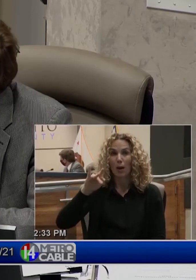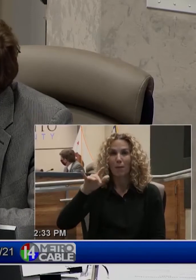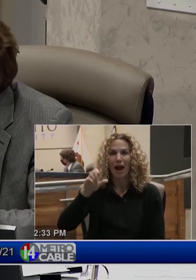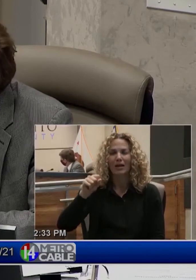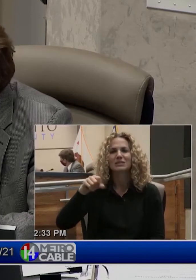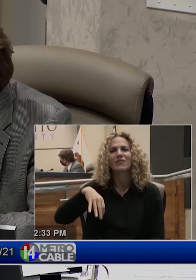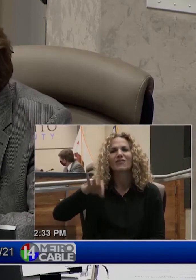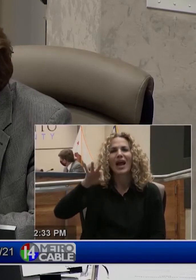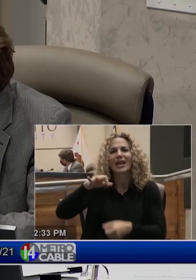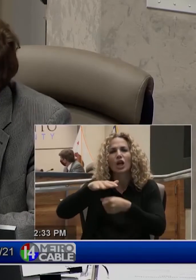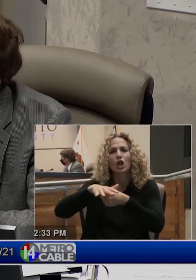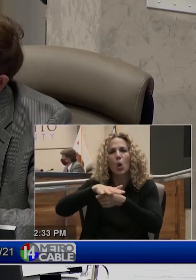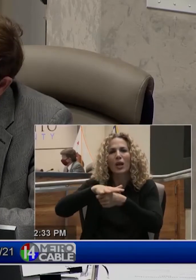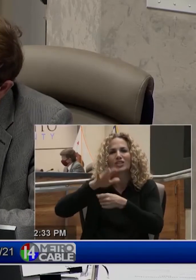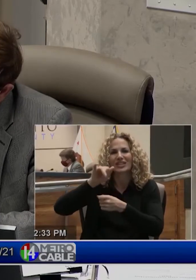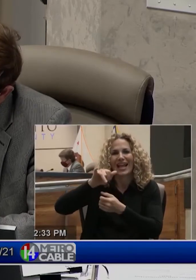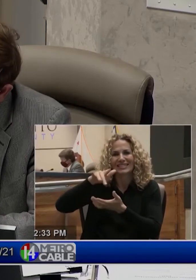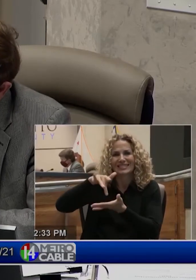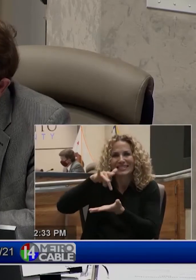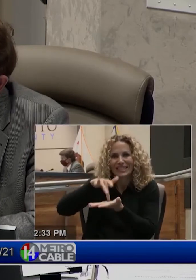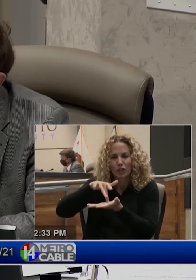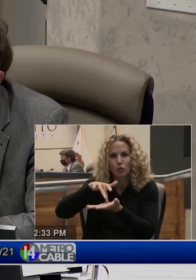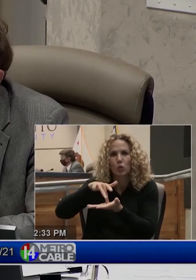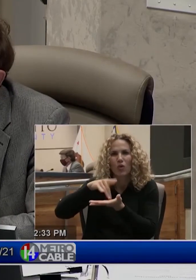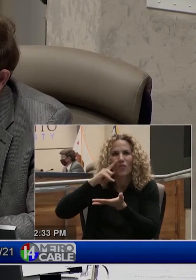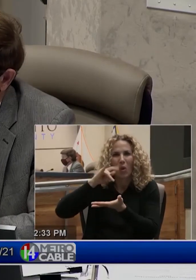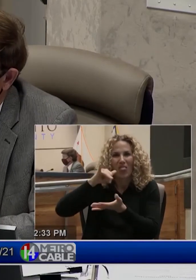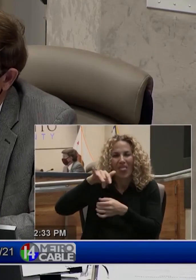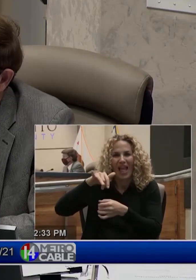TRYING TO FIND A LOCATION CENTRAL AS IT RELATES TO IN